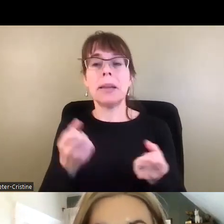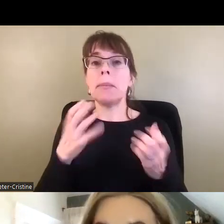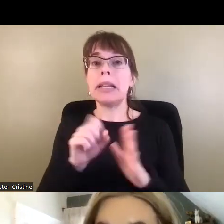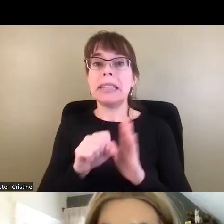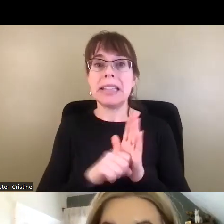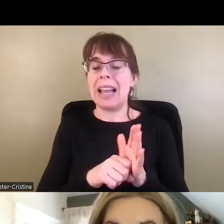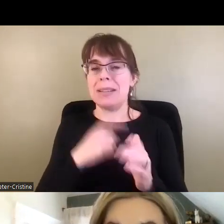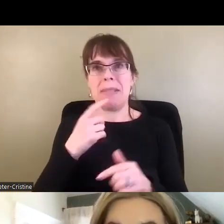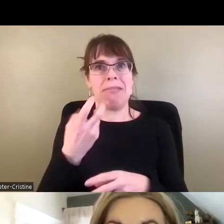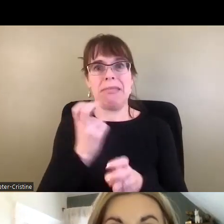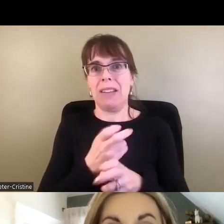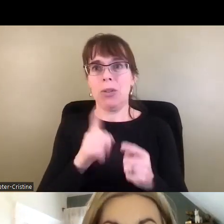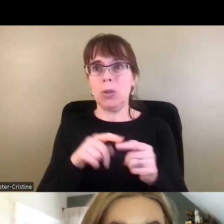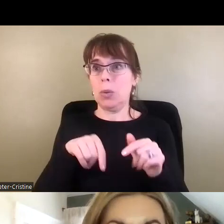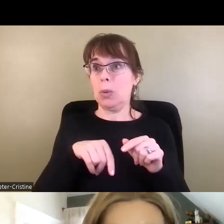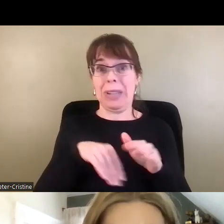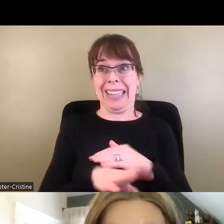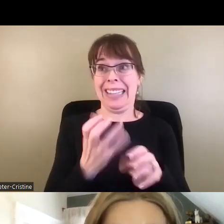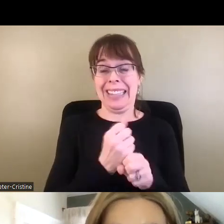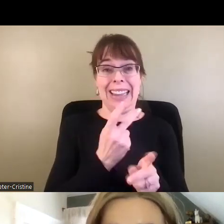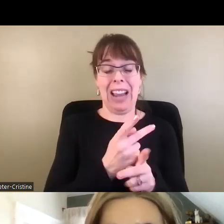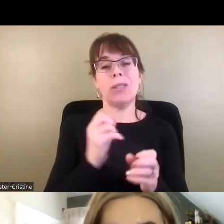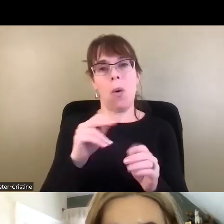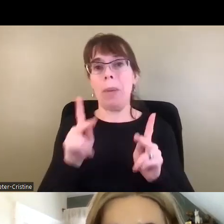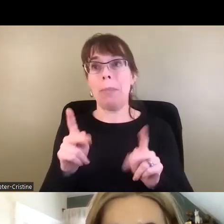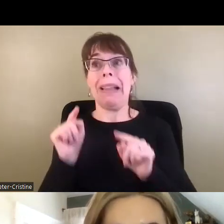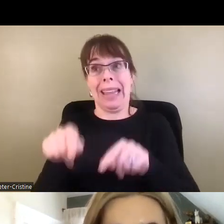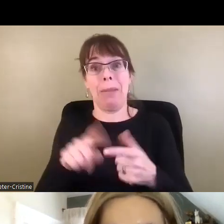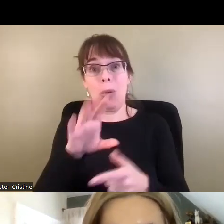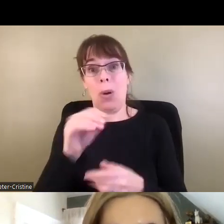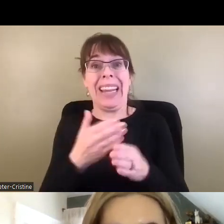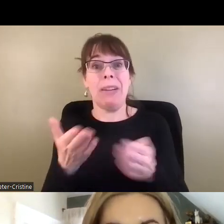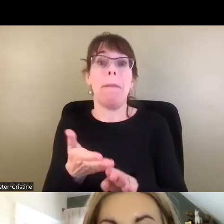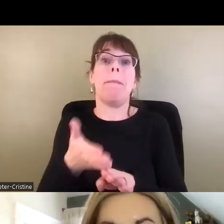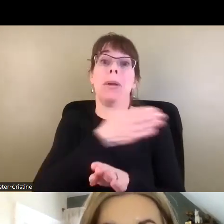So people were coming to Colorado, even if before we saw this flurry of trigger